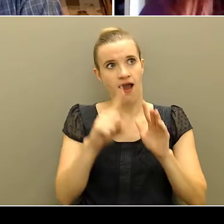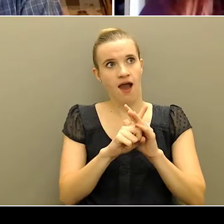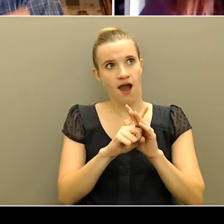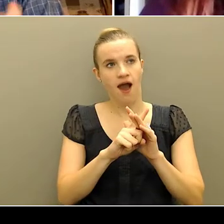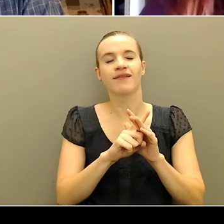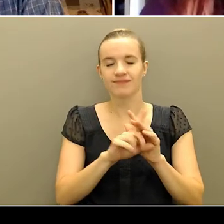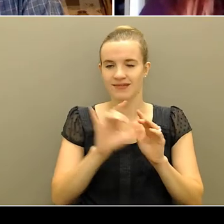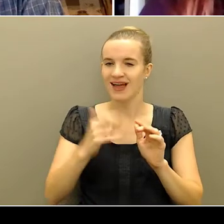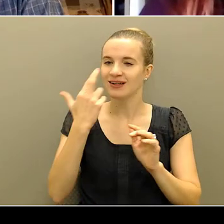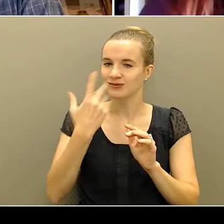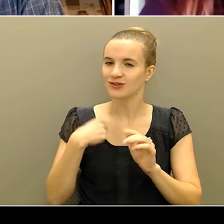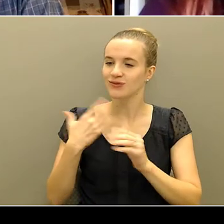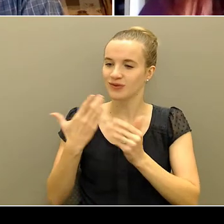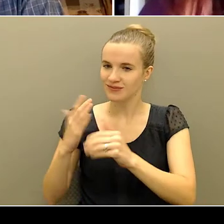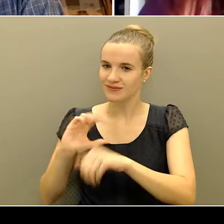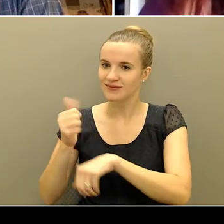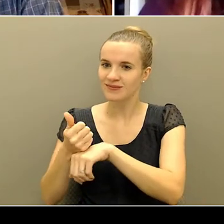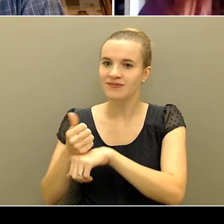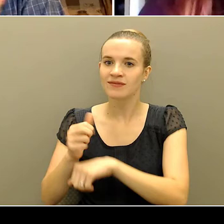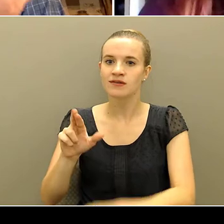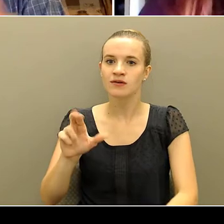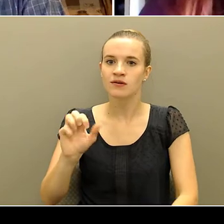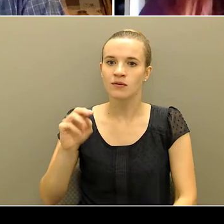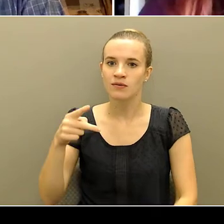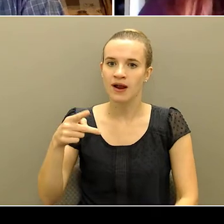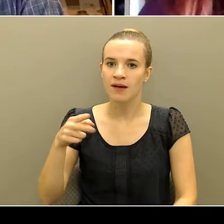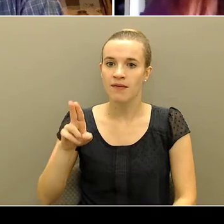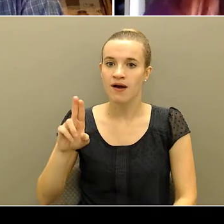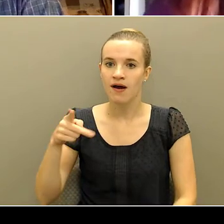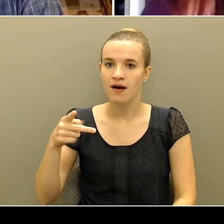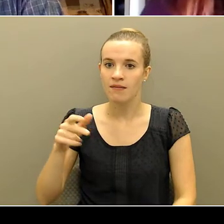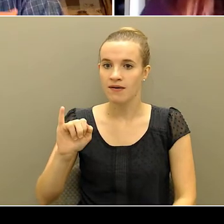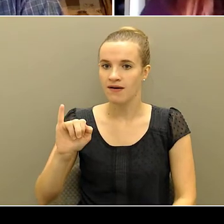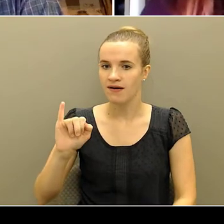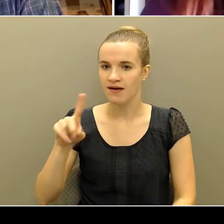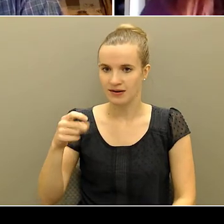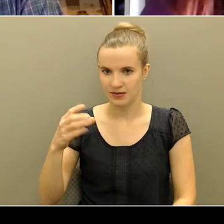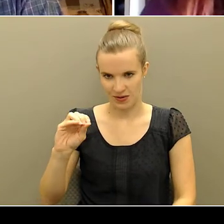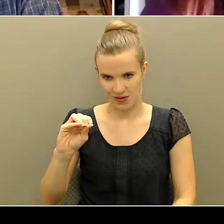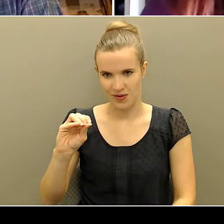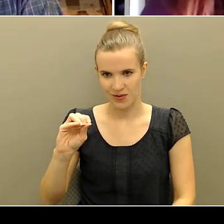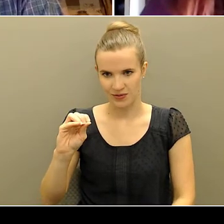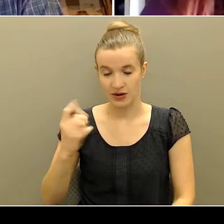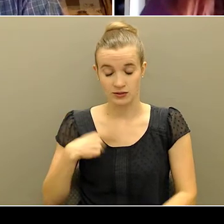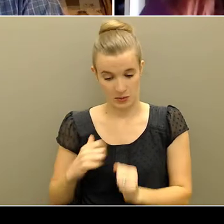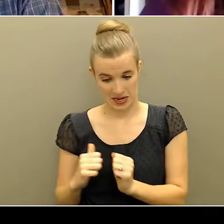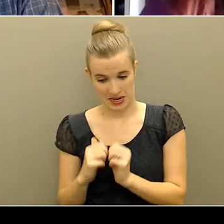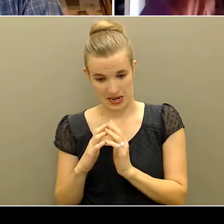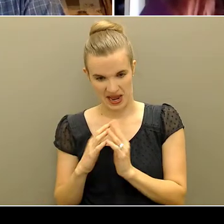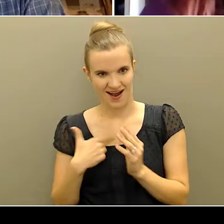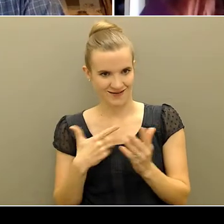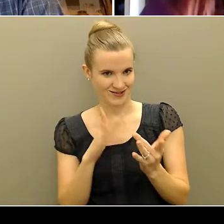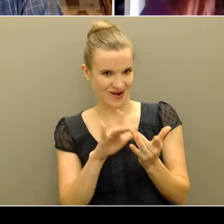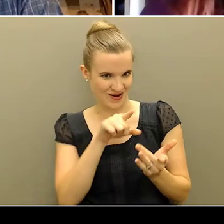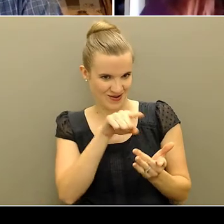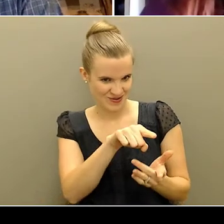it was that that kind of experience where there were, I don't know, 8 or 10 of us going out to get a drink. And one of, one of our party was using a power